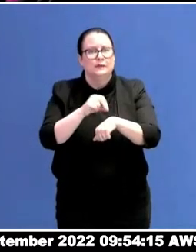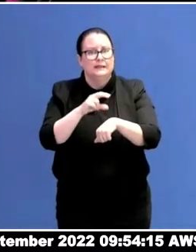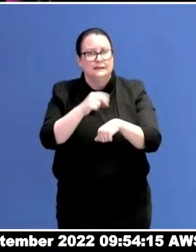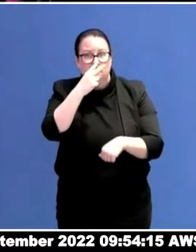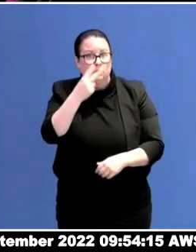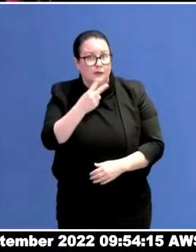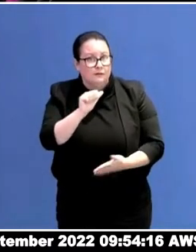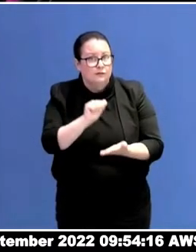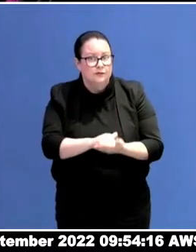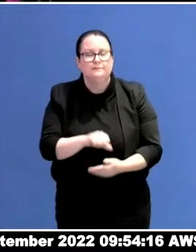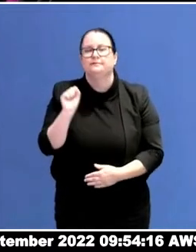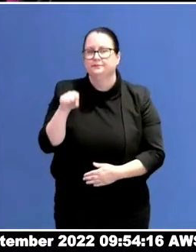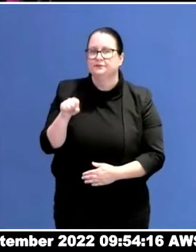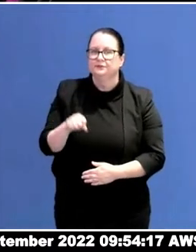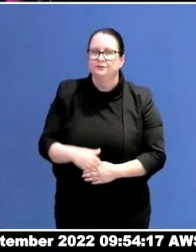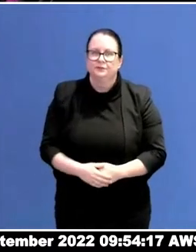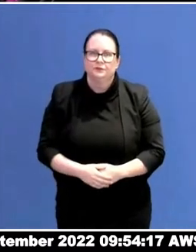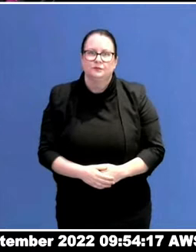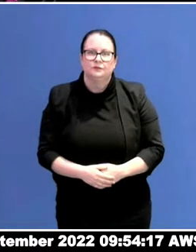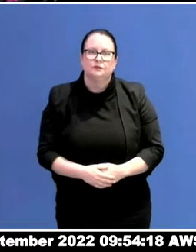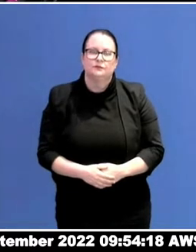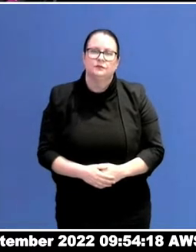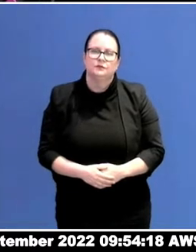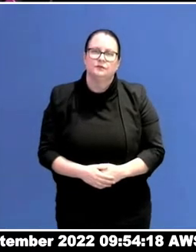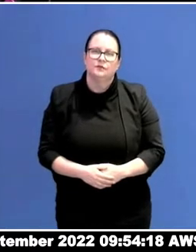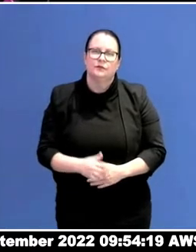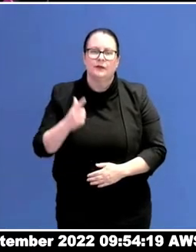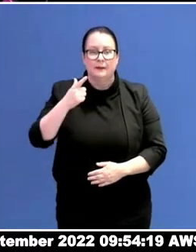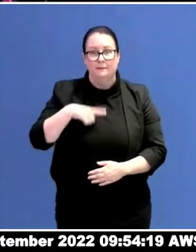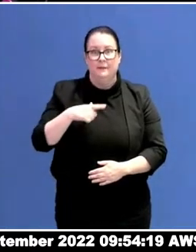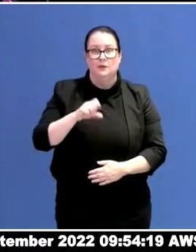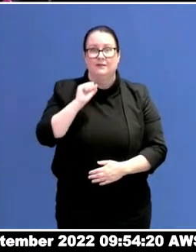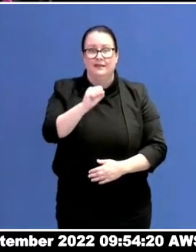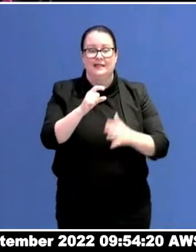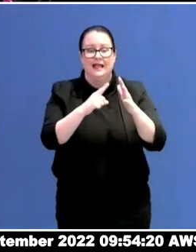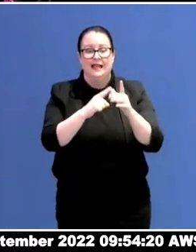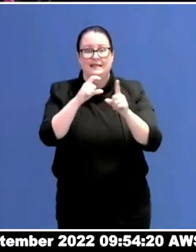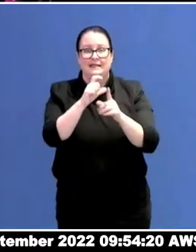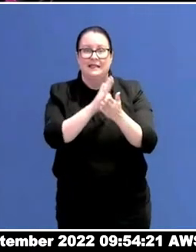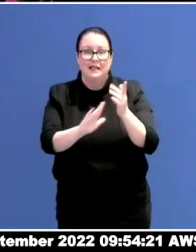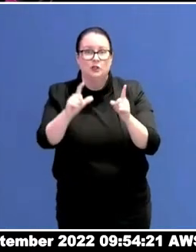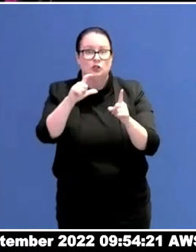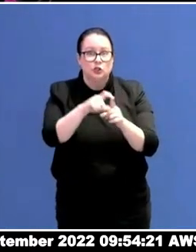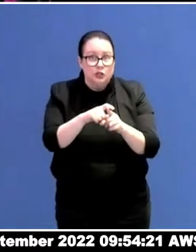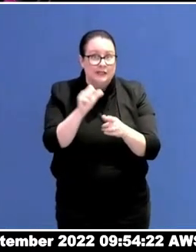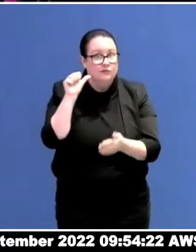Yes. MR GRIFFIN: As a result of the behaviour related to his ADHD, in your view. That is correct.